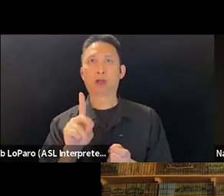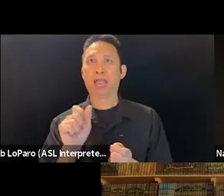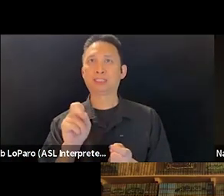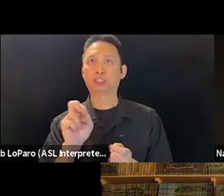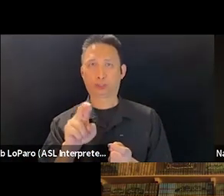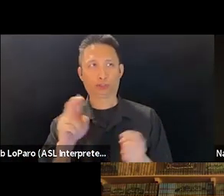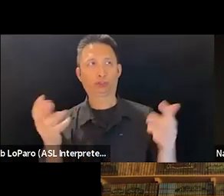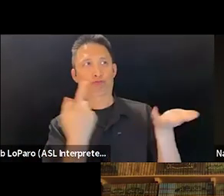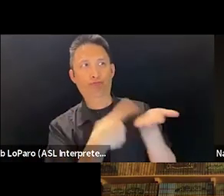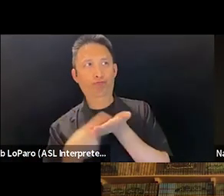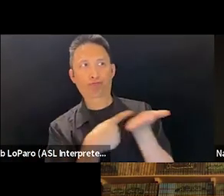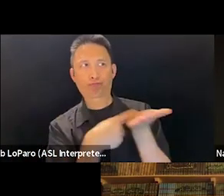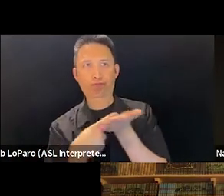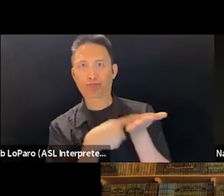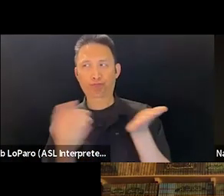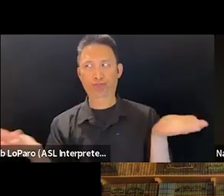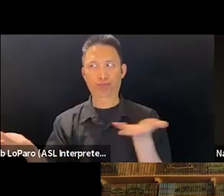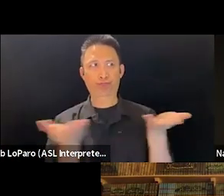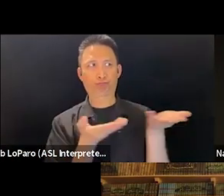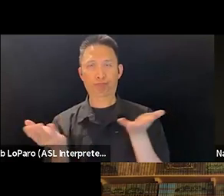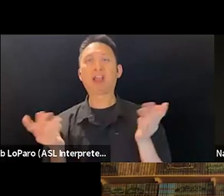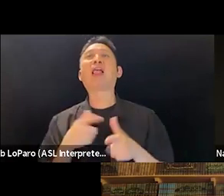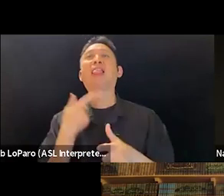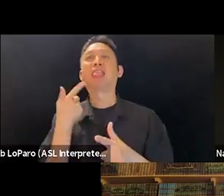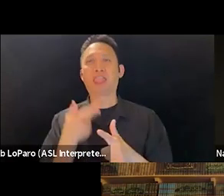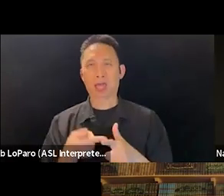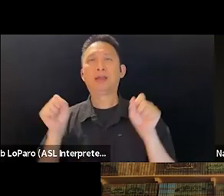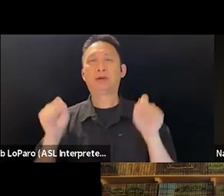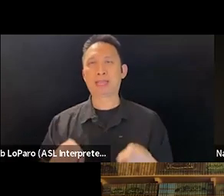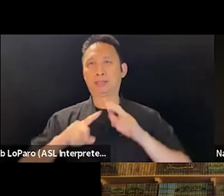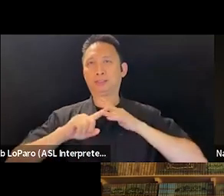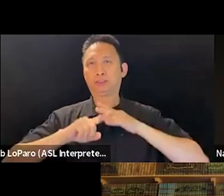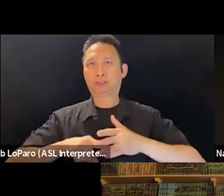to each other, then we can begin to speak about the same project.